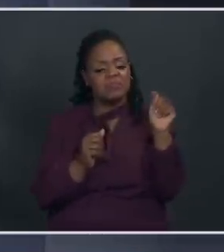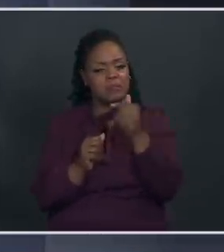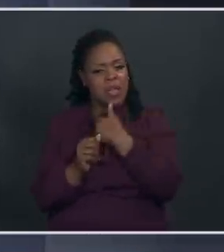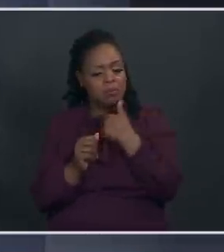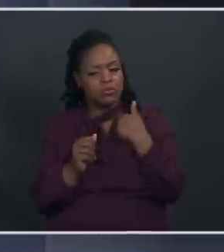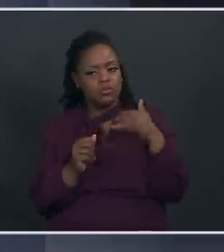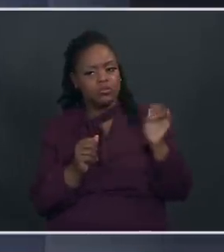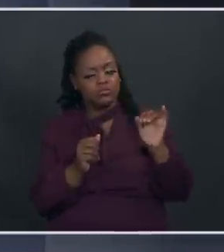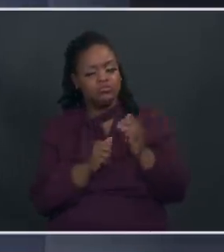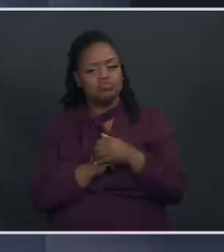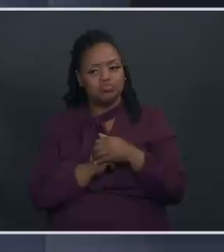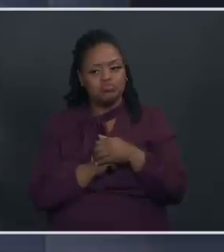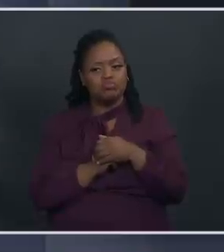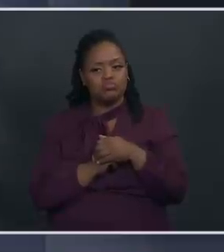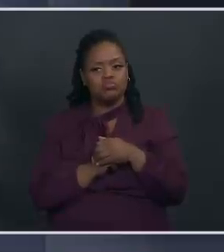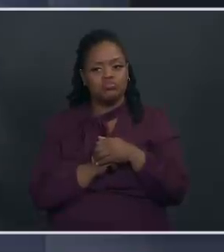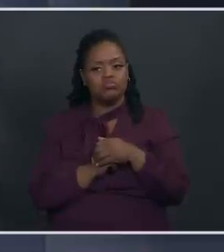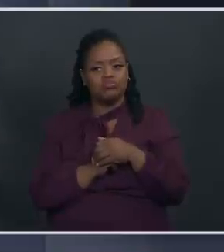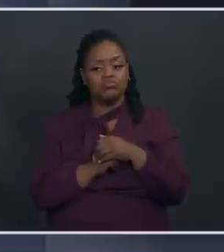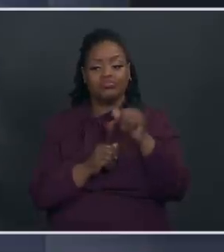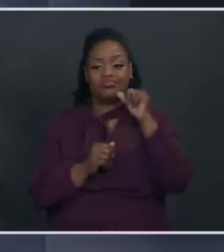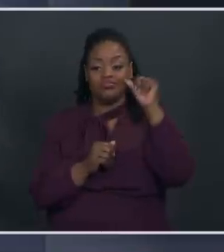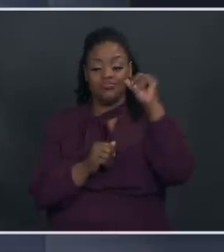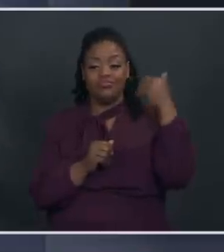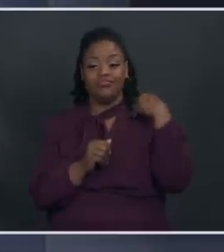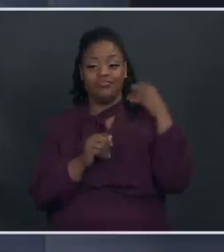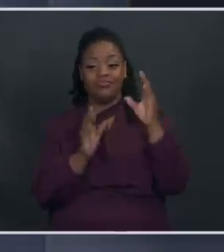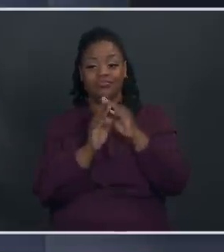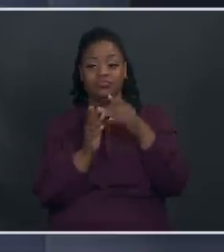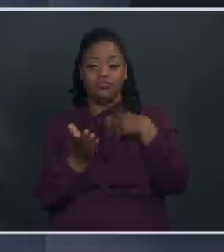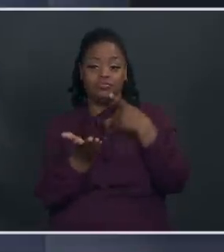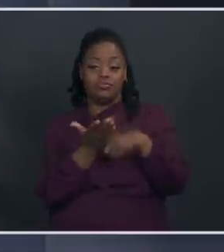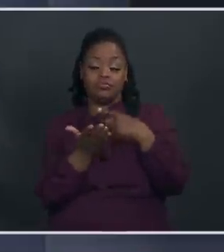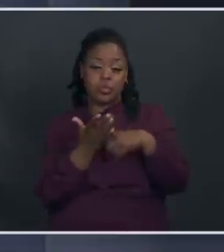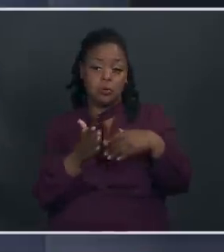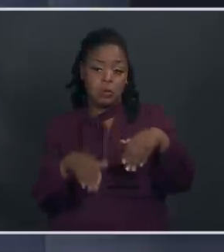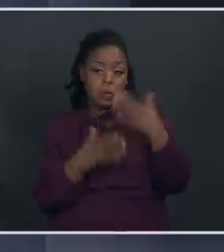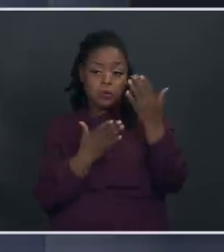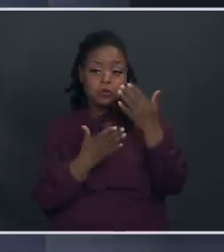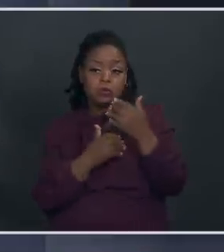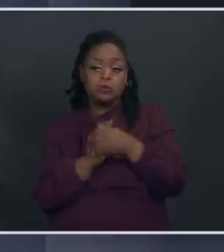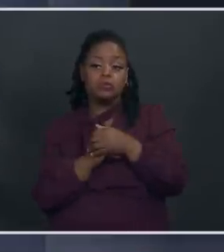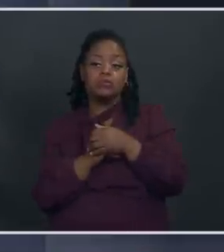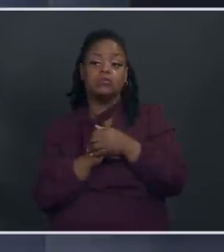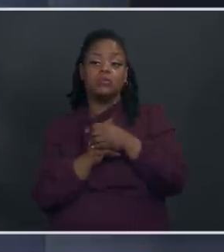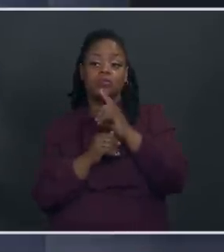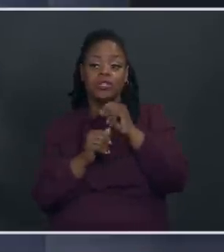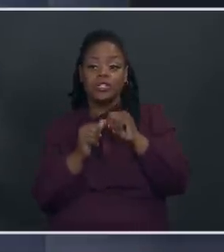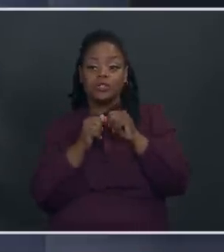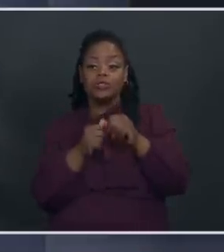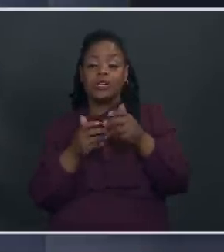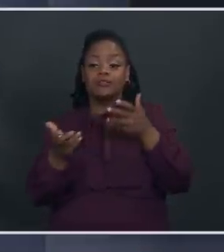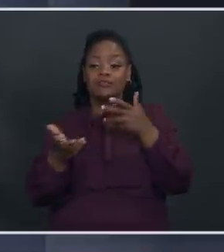with the Problem Solvers Caucus to discuss the proposal. Hill engagement will continue, with Jeff Zients and Brian Deese